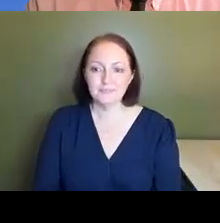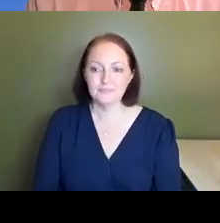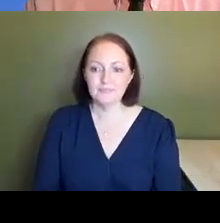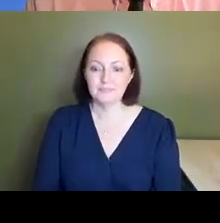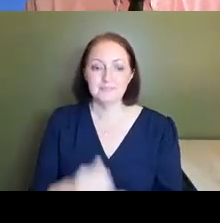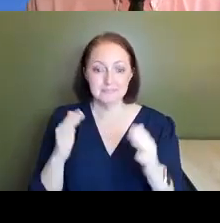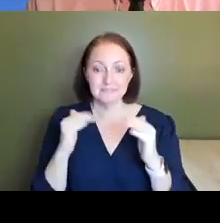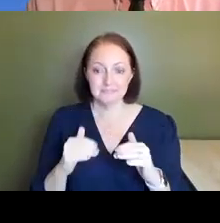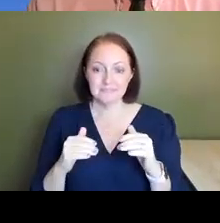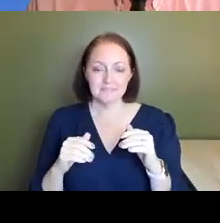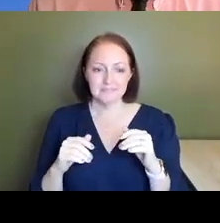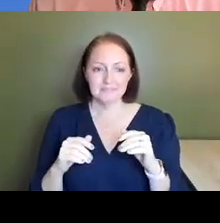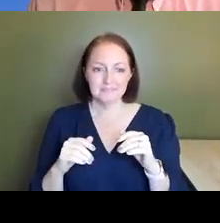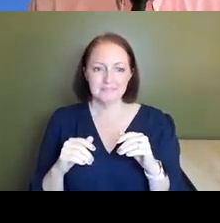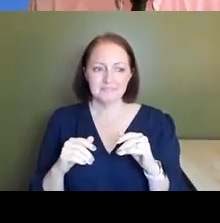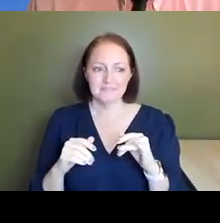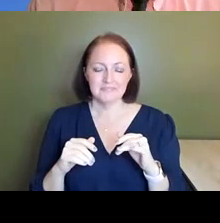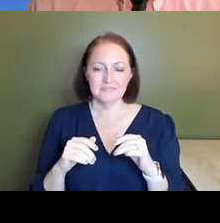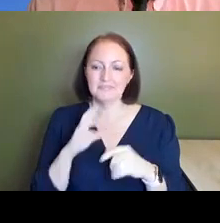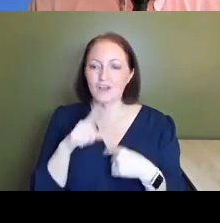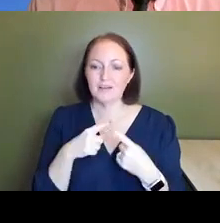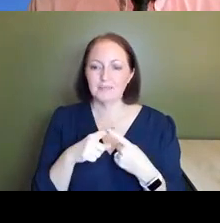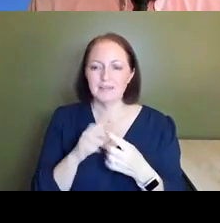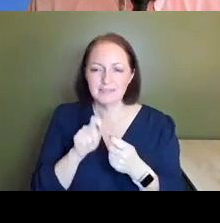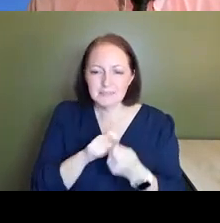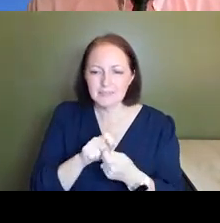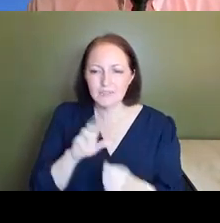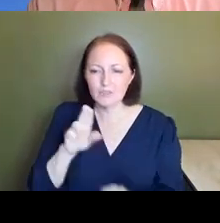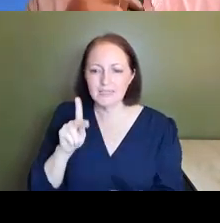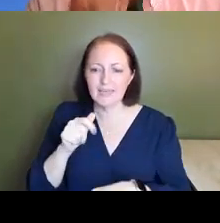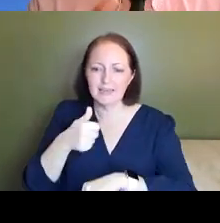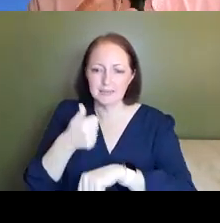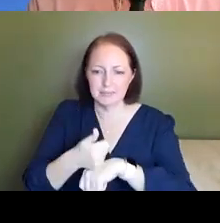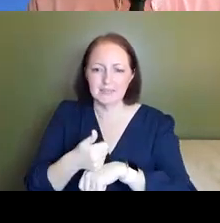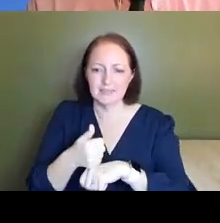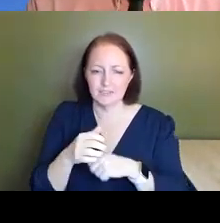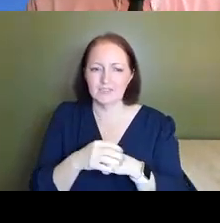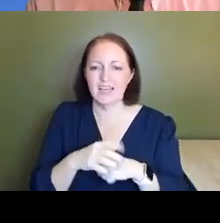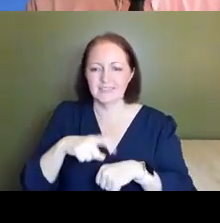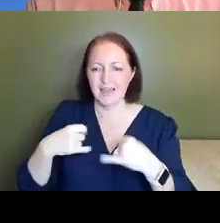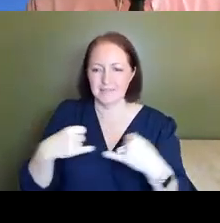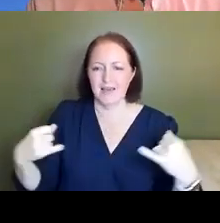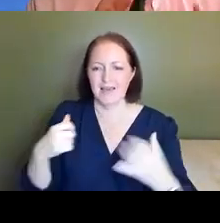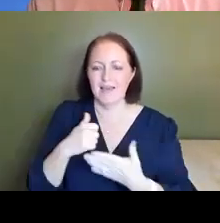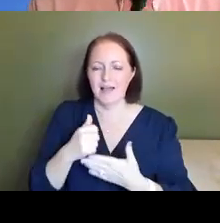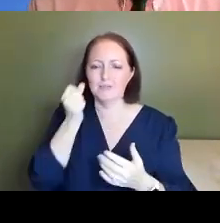next go into some aspects around UPK implementation and the timeline to help you grasp our shared